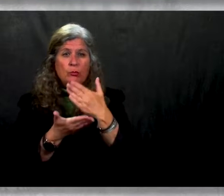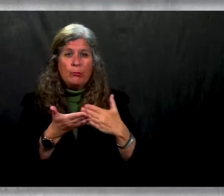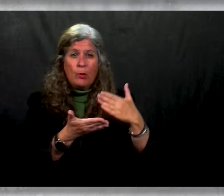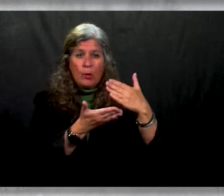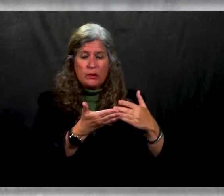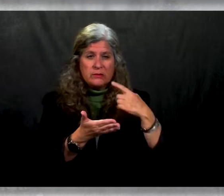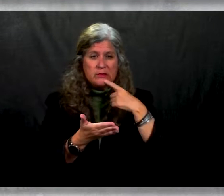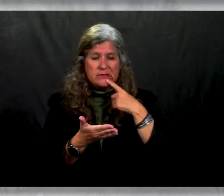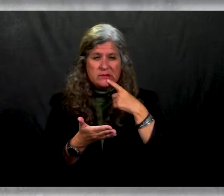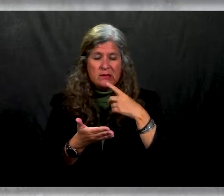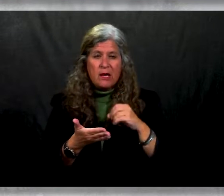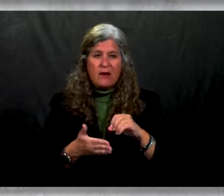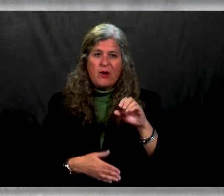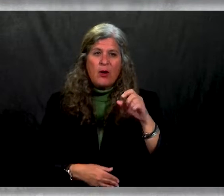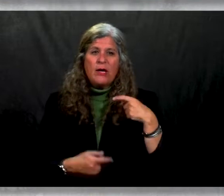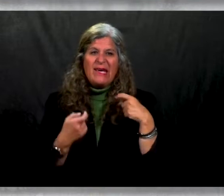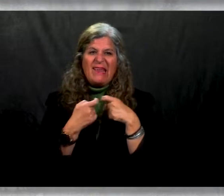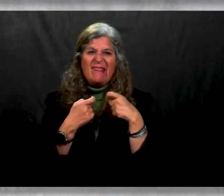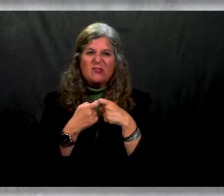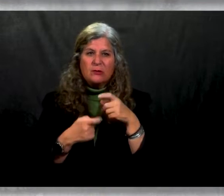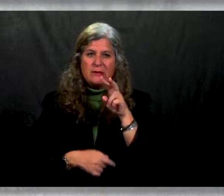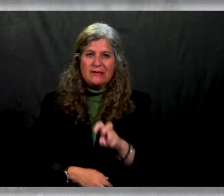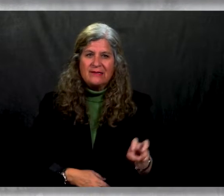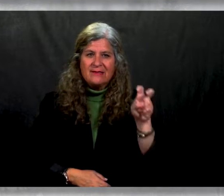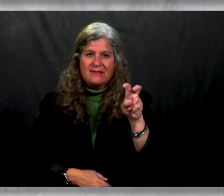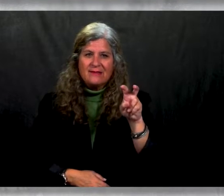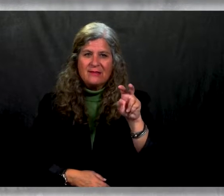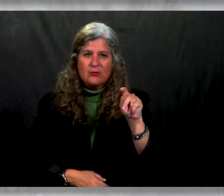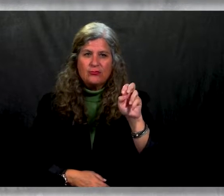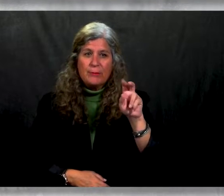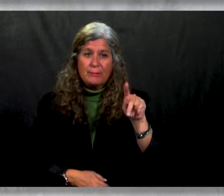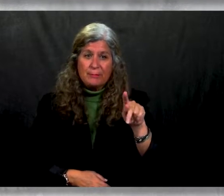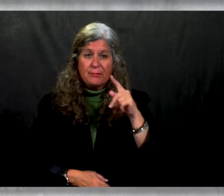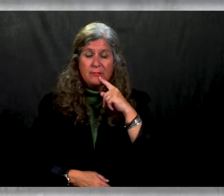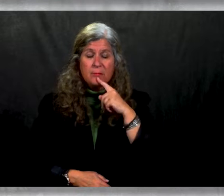For the first part of our journey, let's go back and explore together how this history unfolded